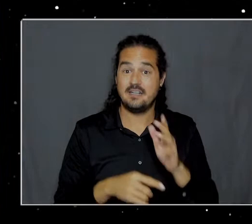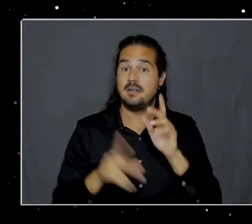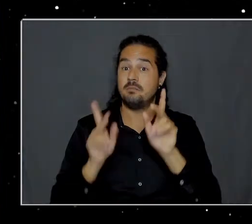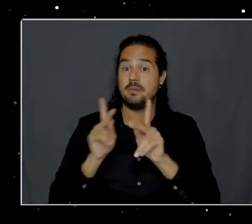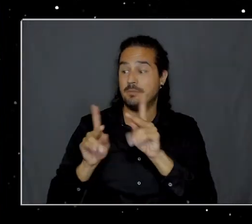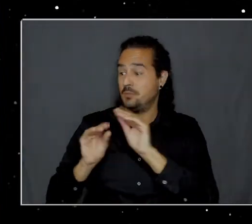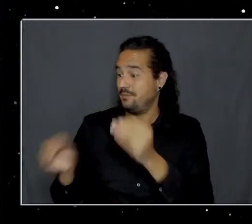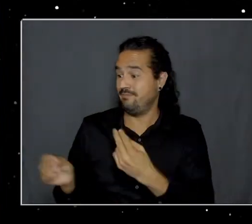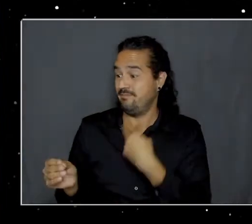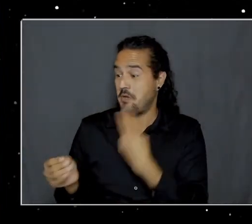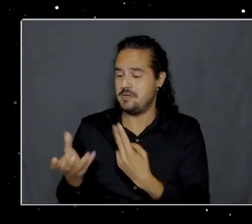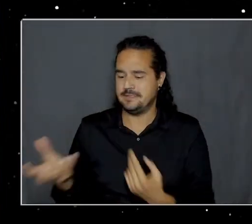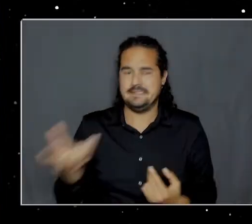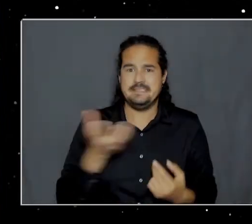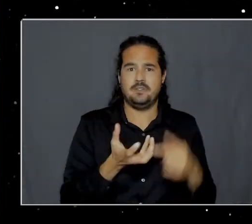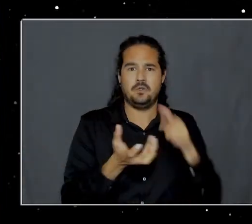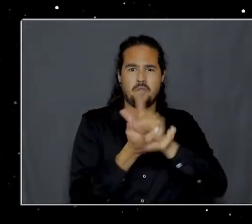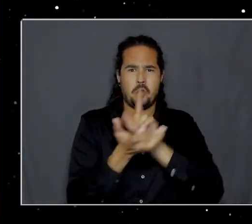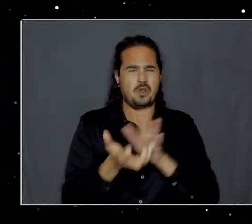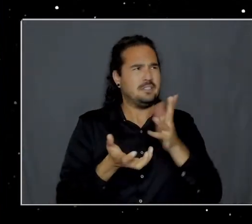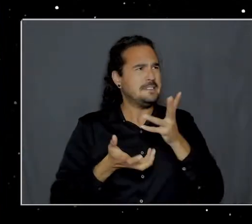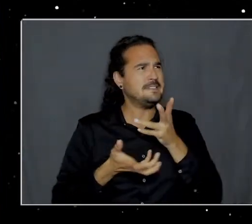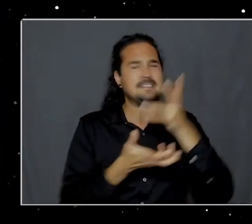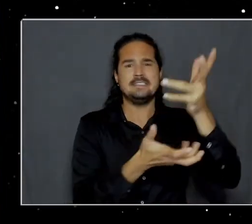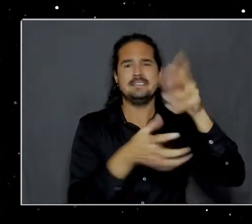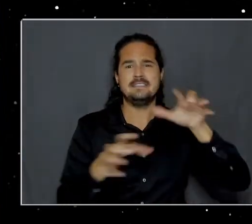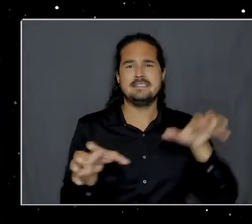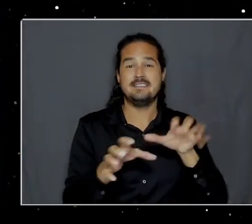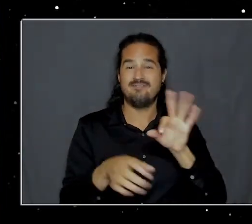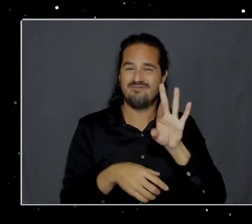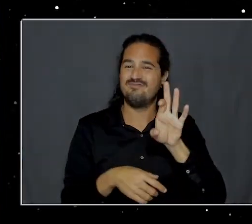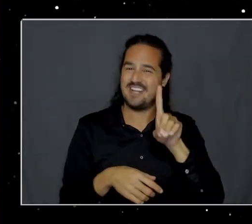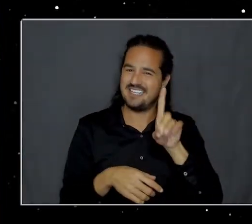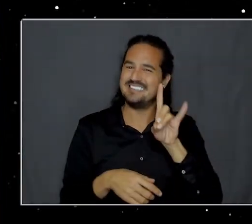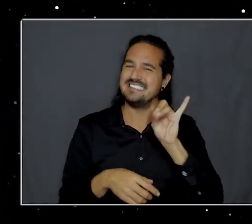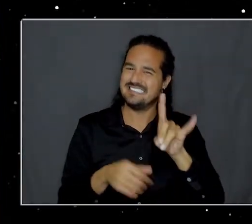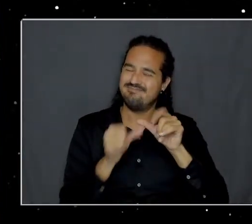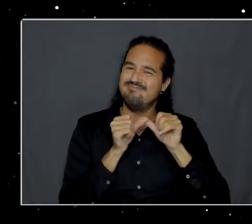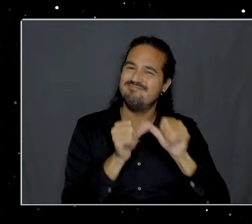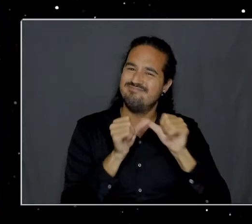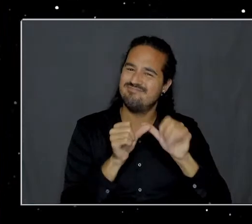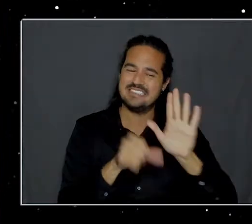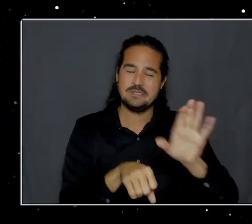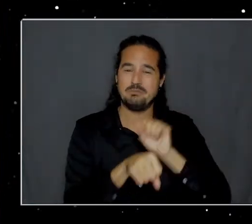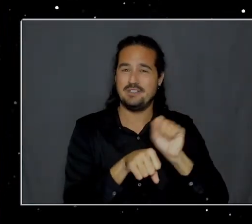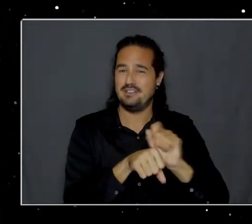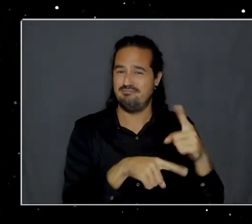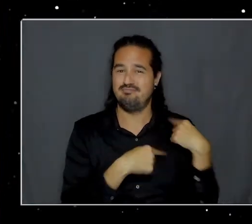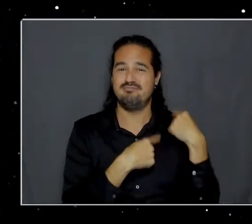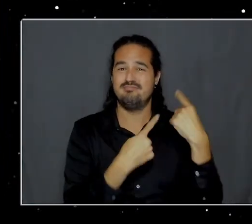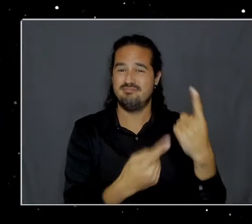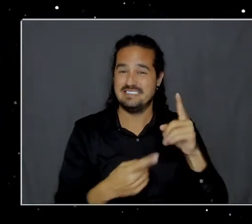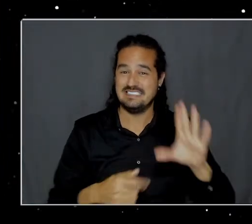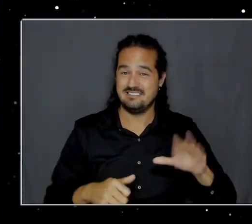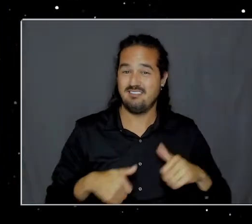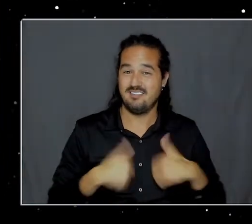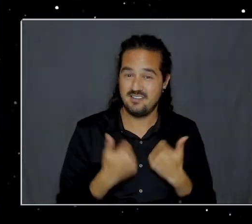IS, IS GIVING VOICE TO THOSE WHO HAVE LOST THEIR VOICES, THOSE WHO HAVE LOST HOPE. AND FRED, YOU'VE DONE THAT. YOU'VE DONE THAT THROUGHOUT YOUR LIFE, YOUR CAREER. LA ROND BAKER: